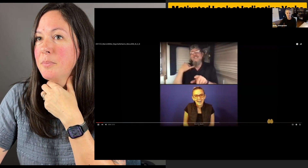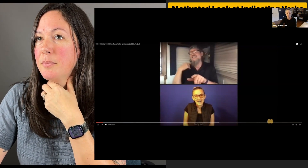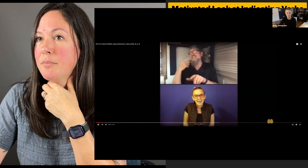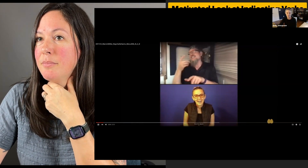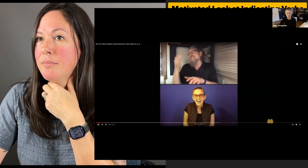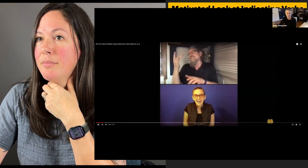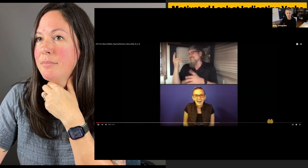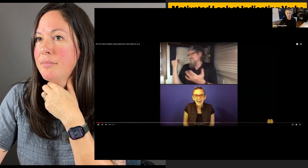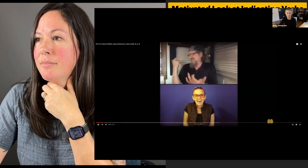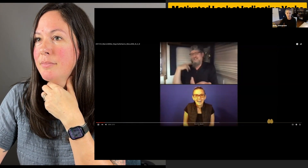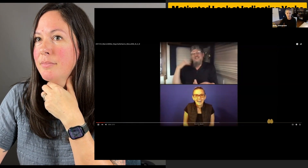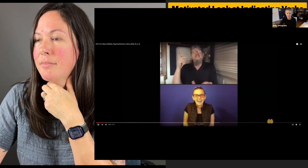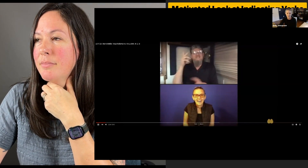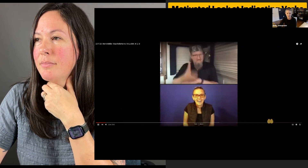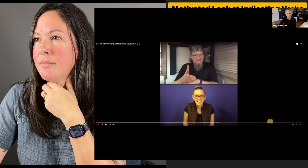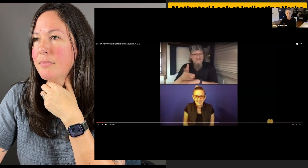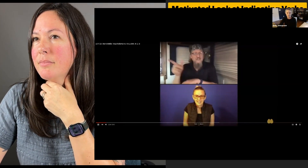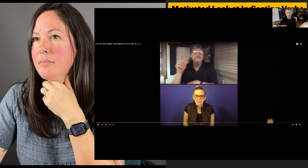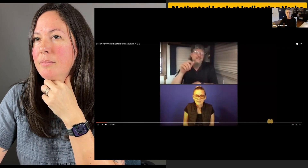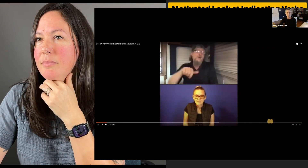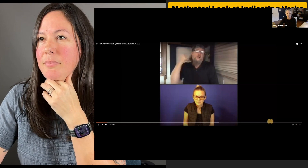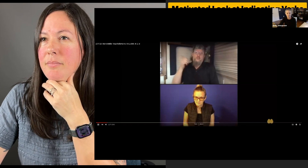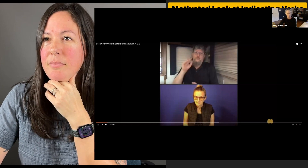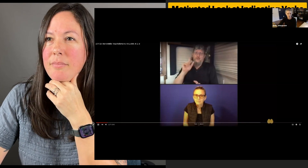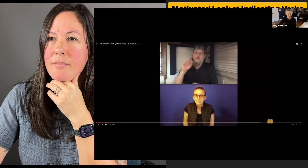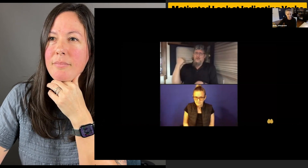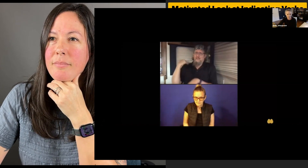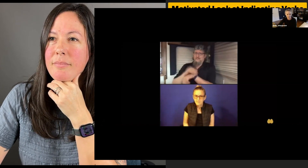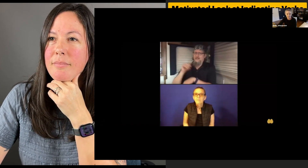this is so exciting so I was parked